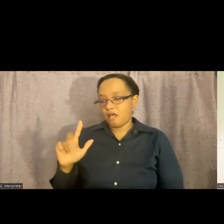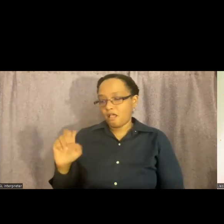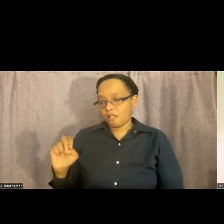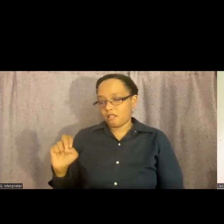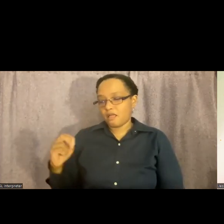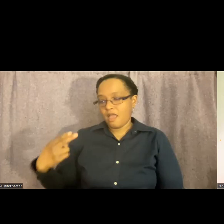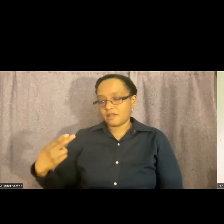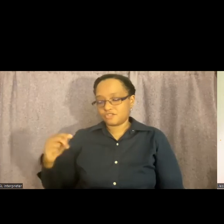San Francisco.